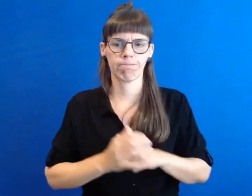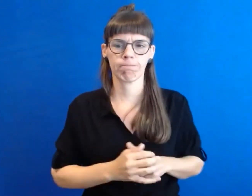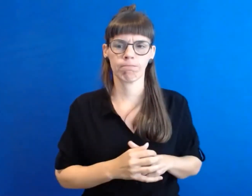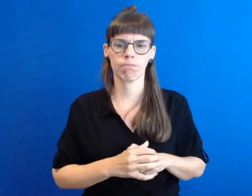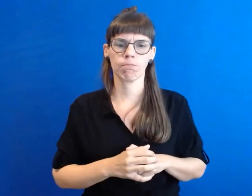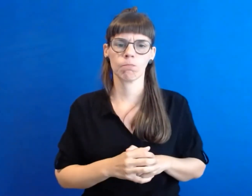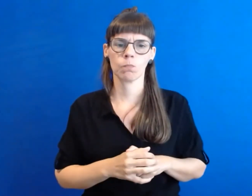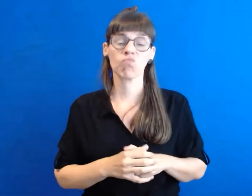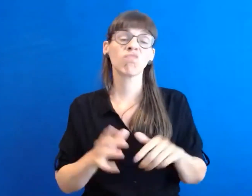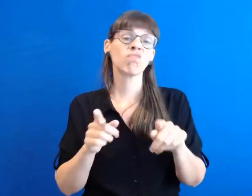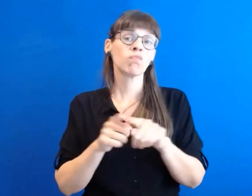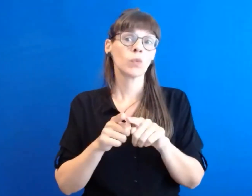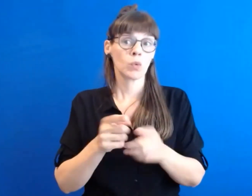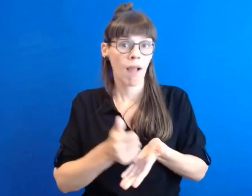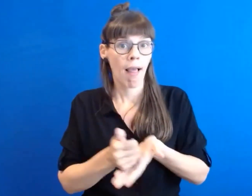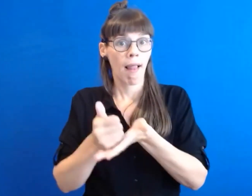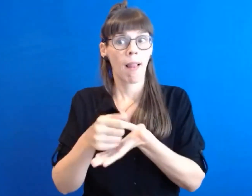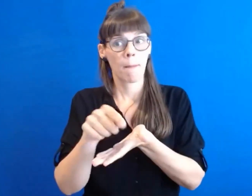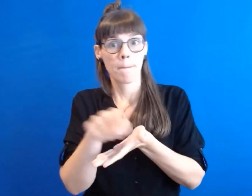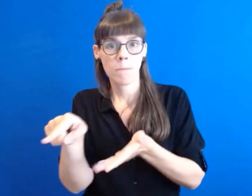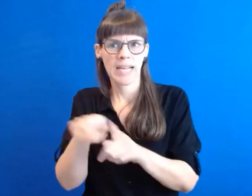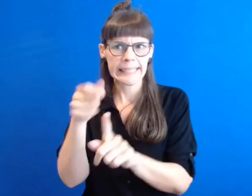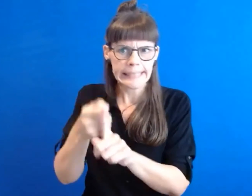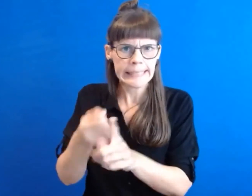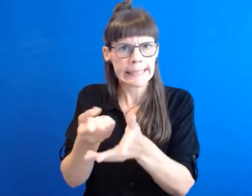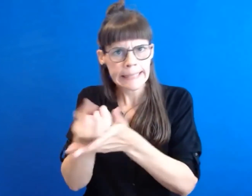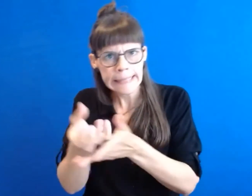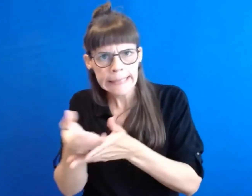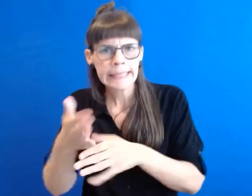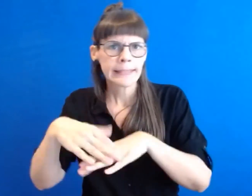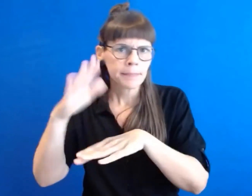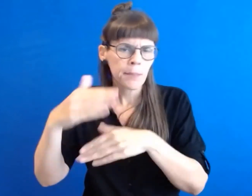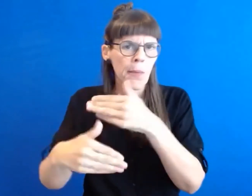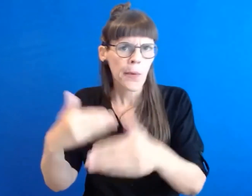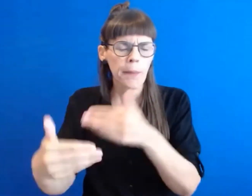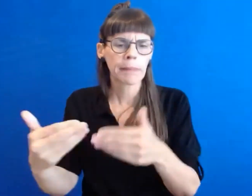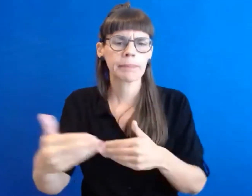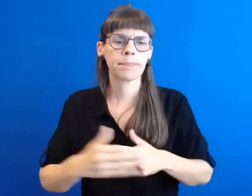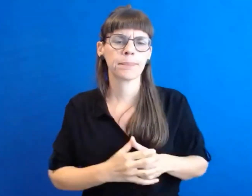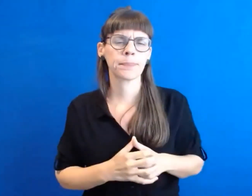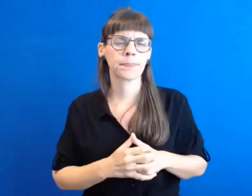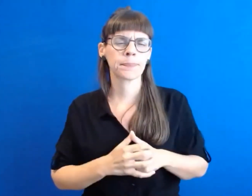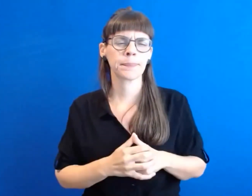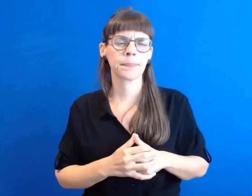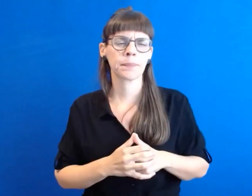change. Each influencer resource can be used independently